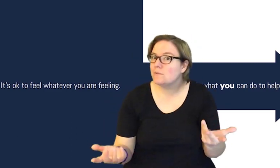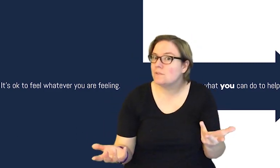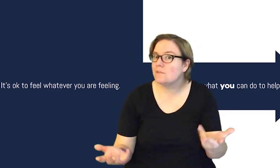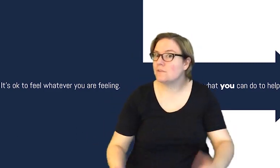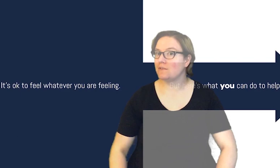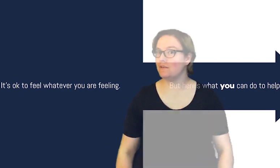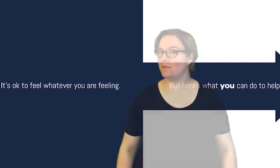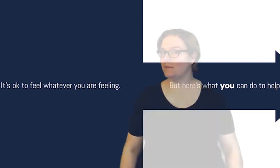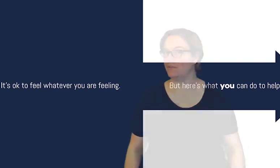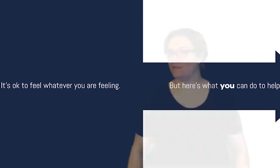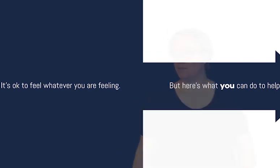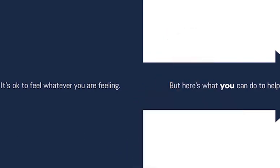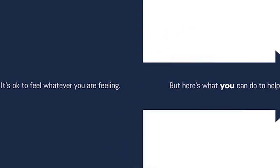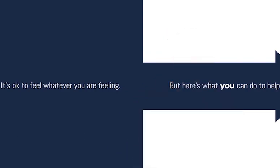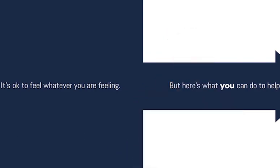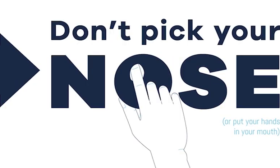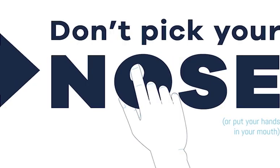But here's what you can do to help.